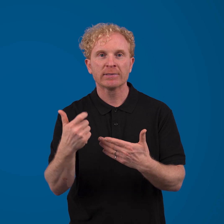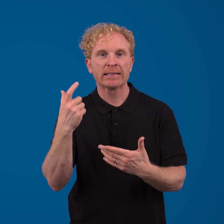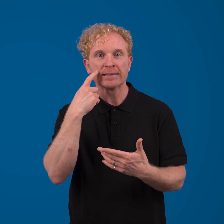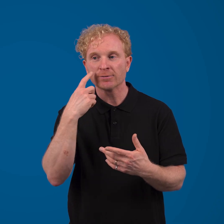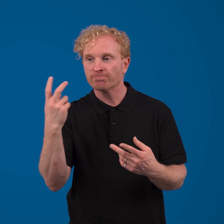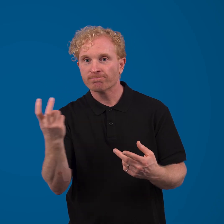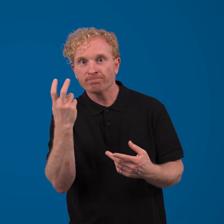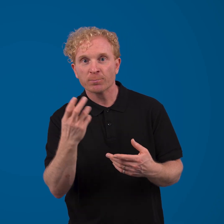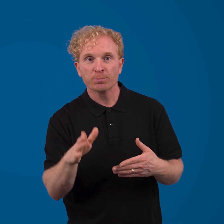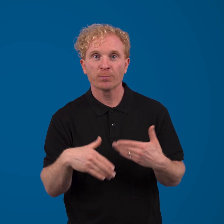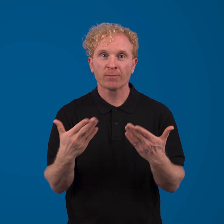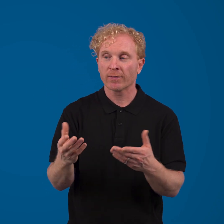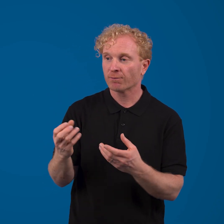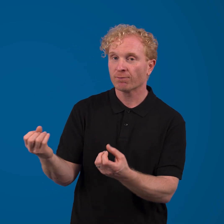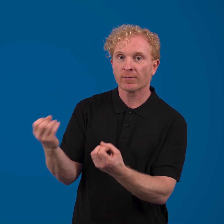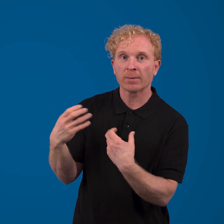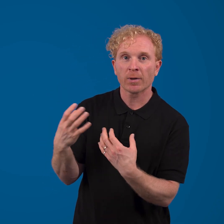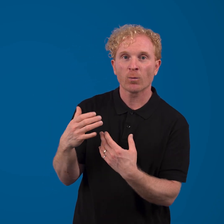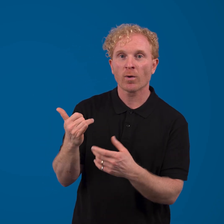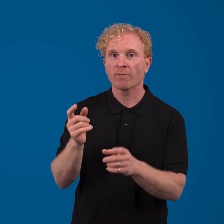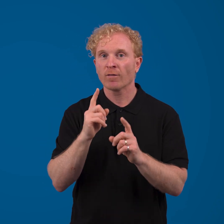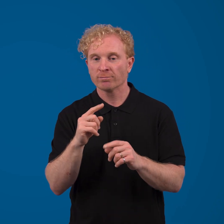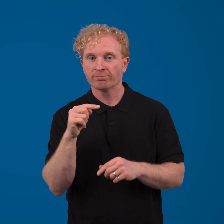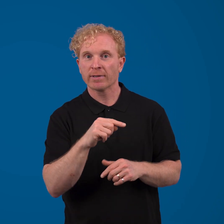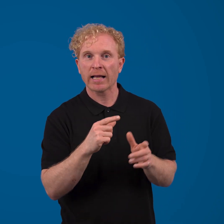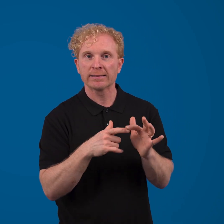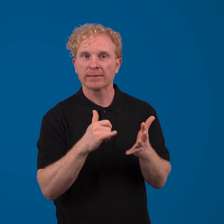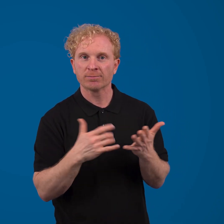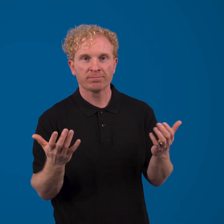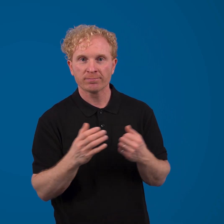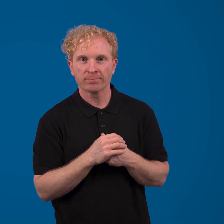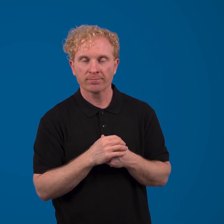and easier ways are needed to provide feedback or advice on ADS.